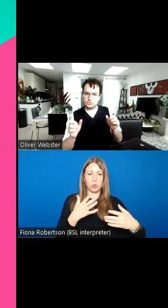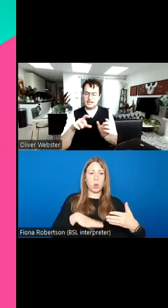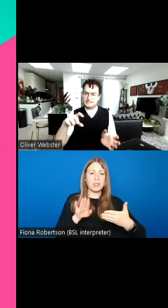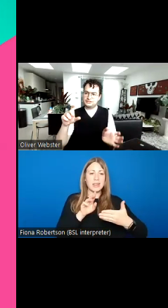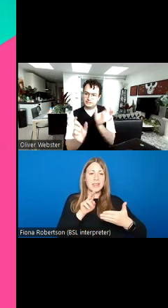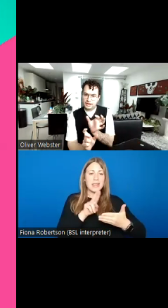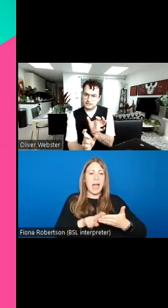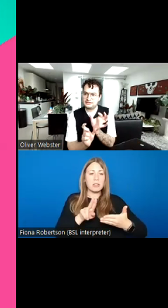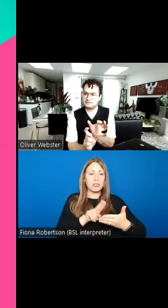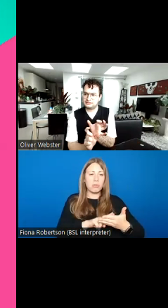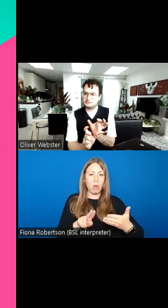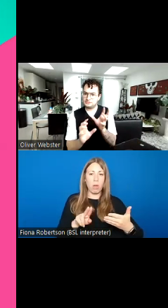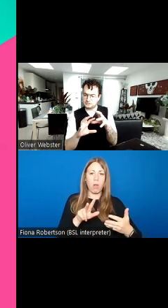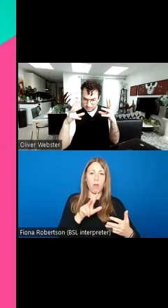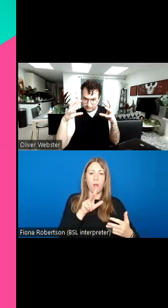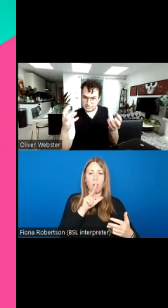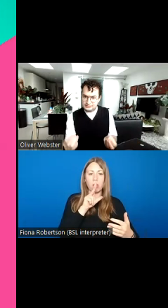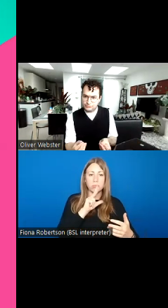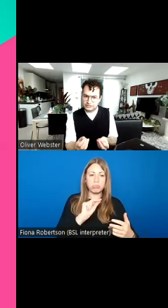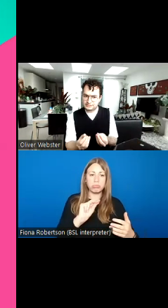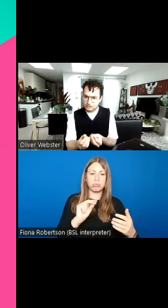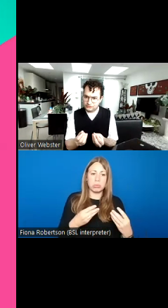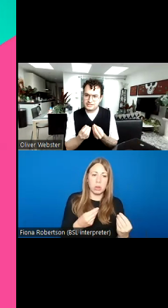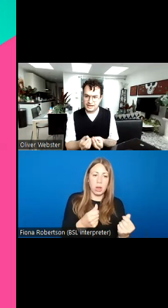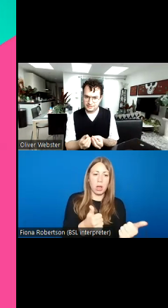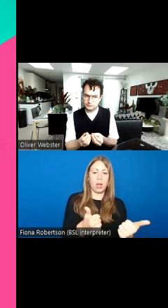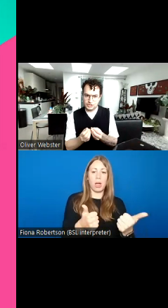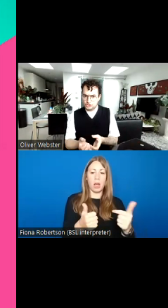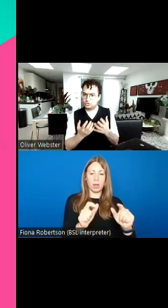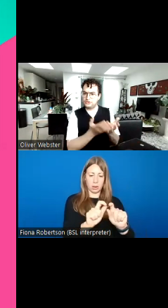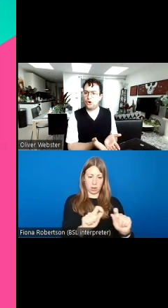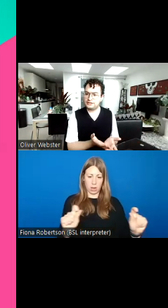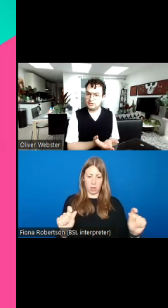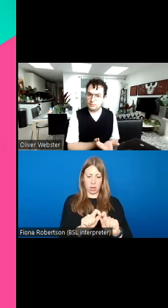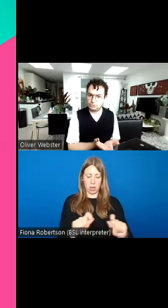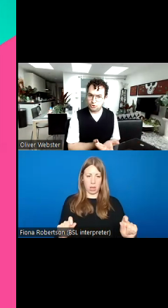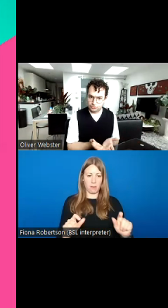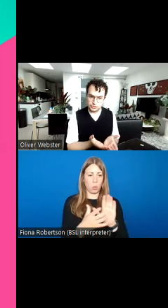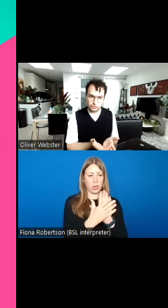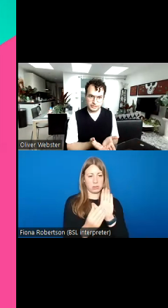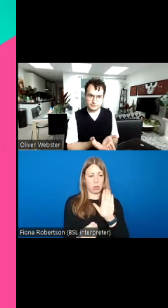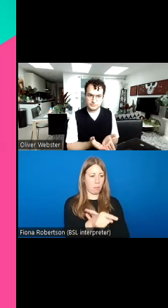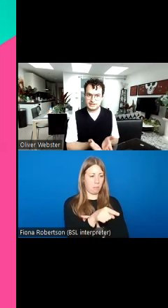where each line is still conceptually self-contained. We've got an example on the screen.